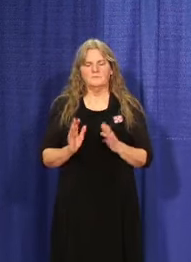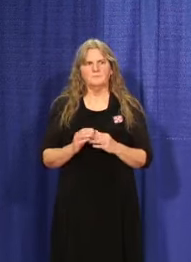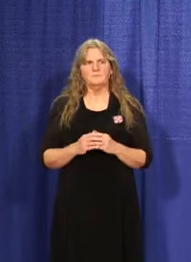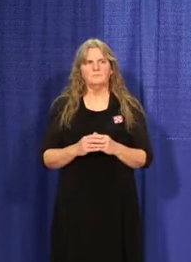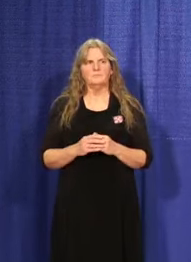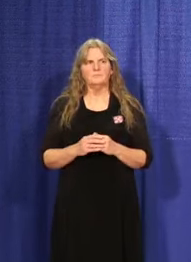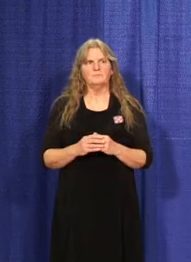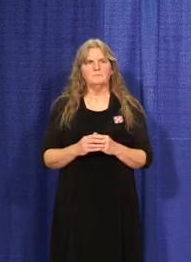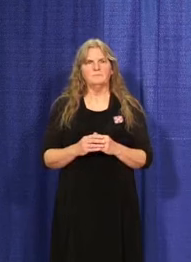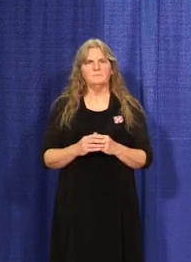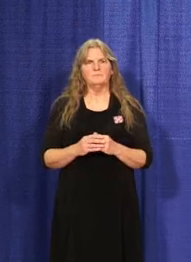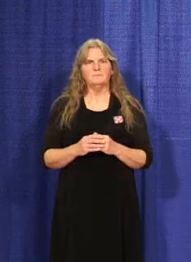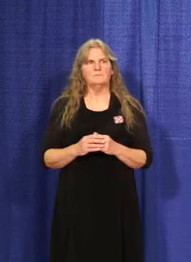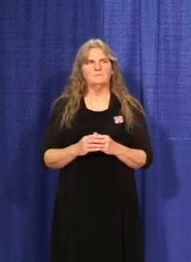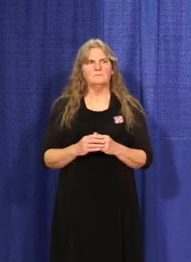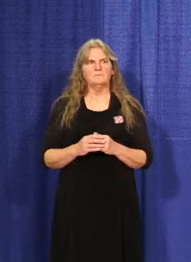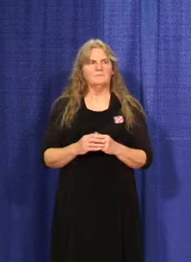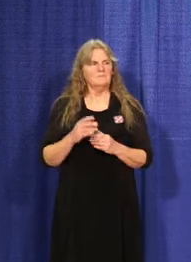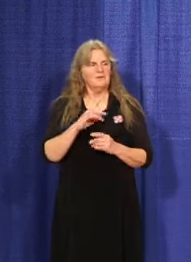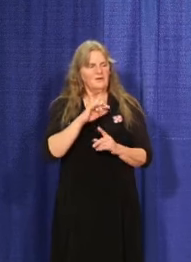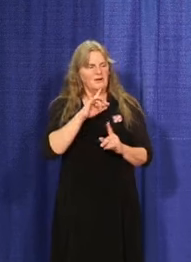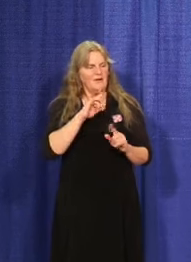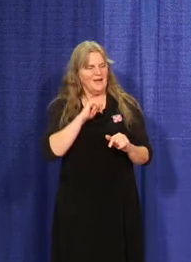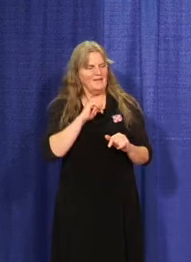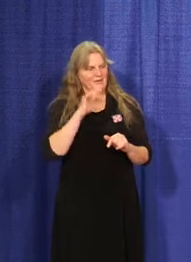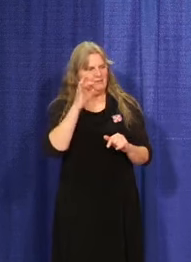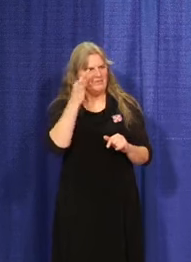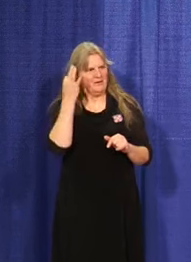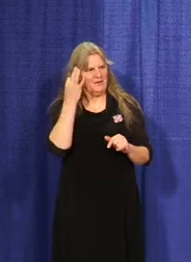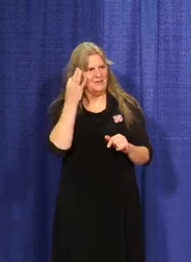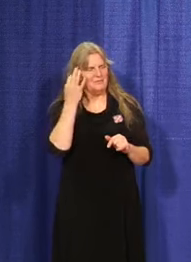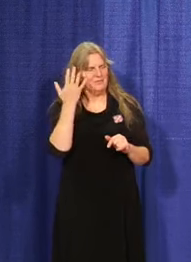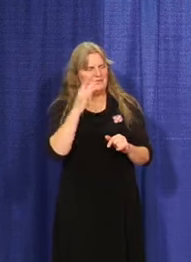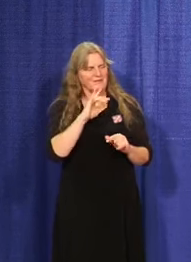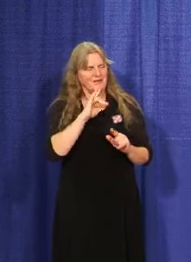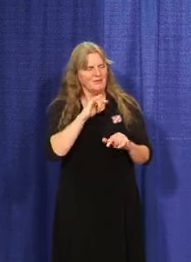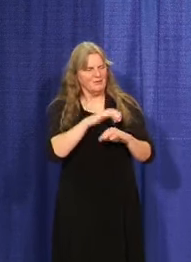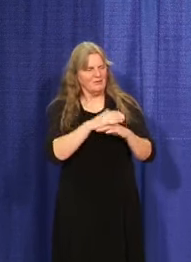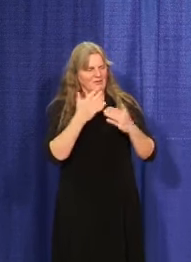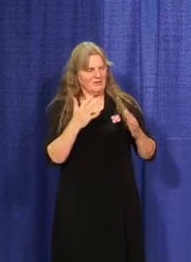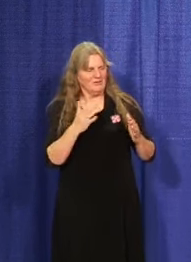We want to ask you to repeat that since you have already said in English. We will move to Maryne, L'Aurore